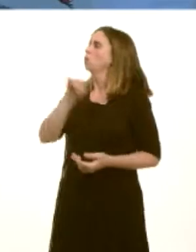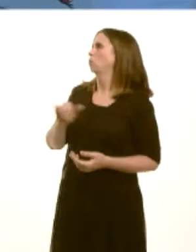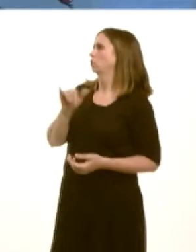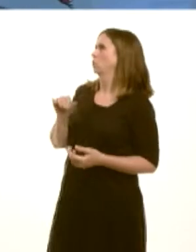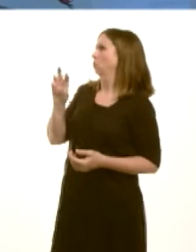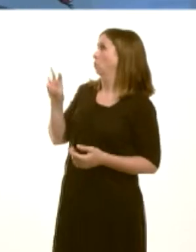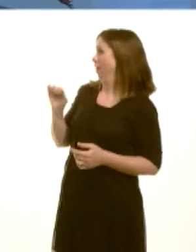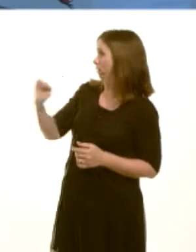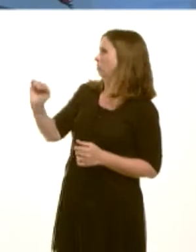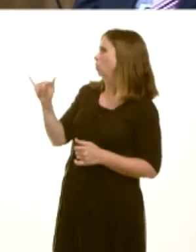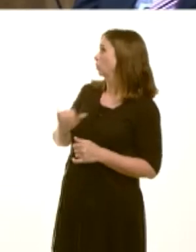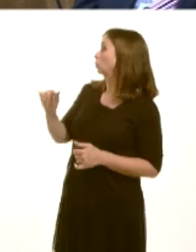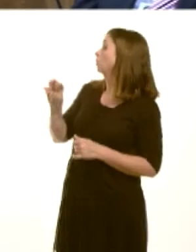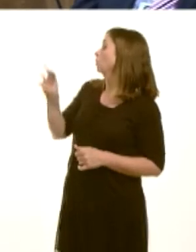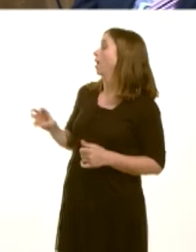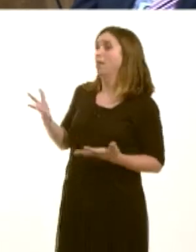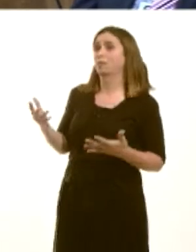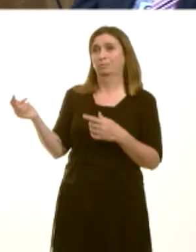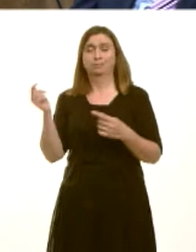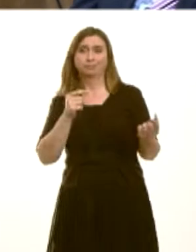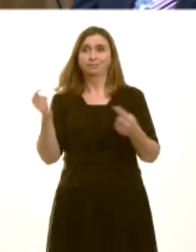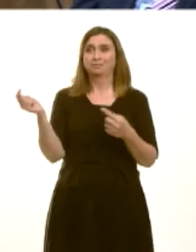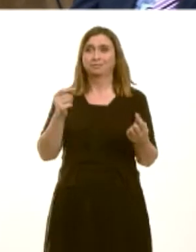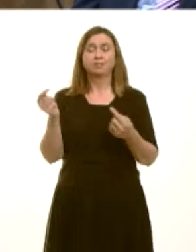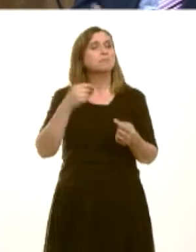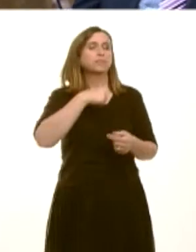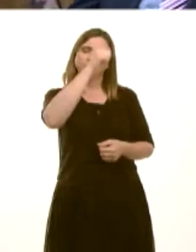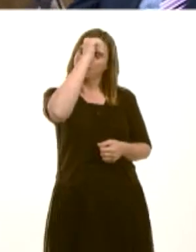They back the economic record of the Conservatives in Government. We know what your record is.